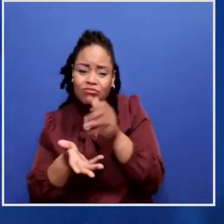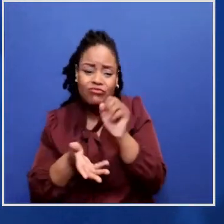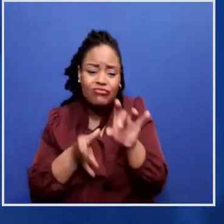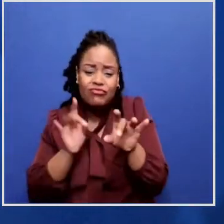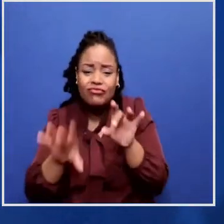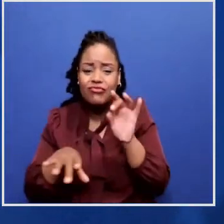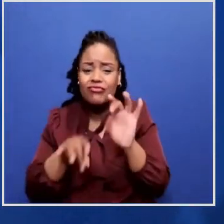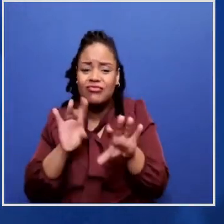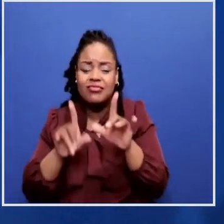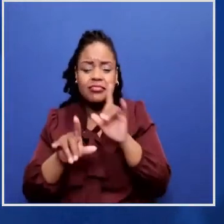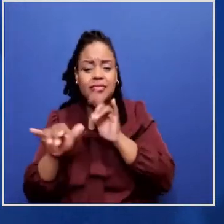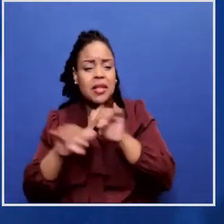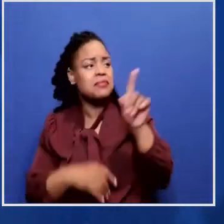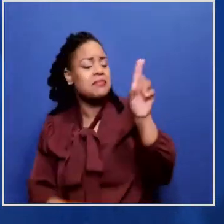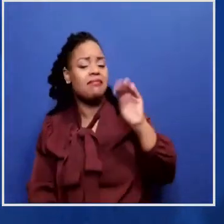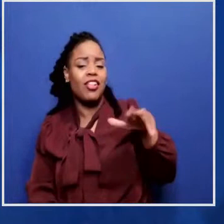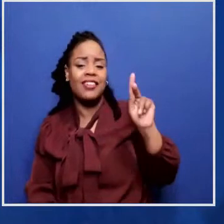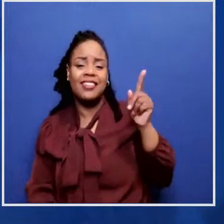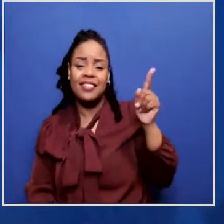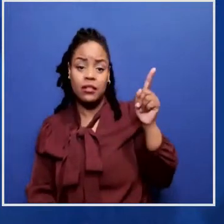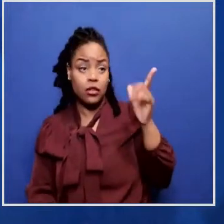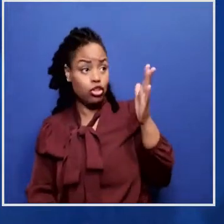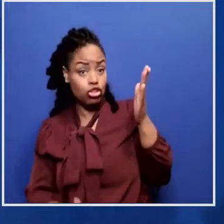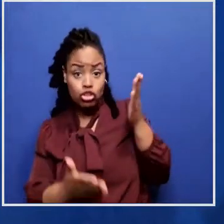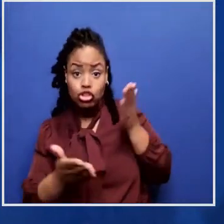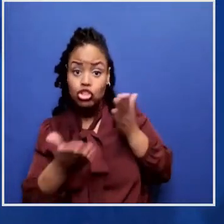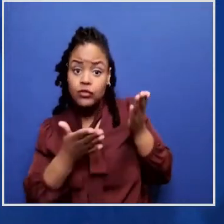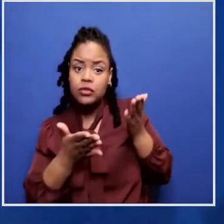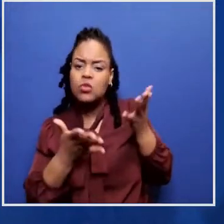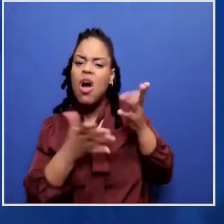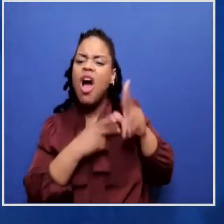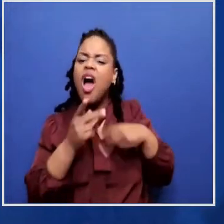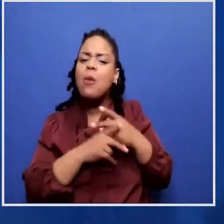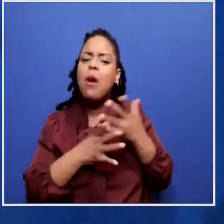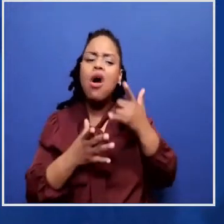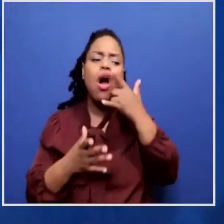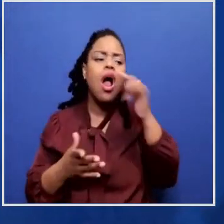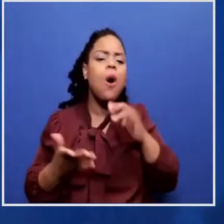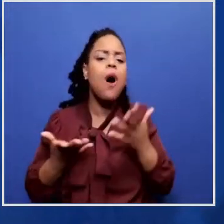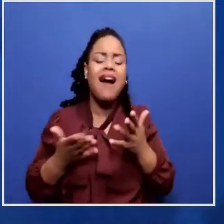FINALLY, HE EMPHASIZED THE IMPORTANCE OF SERVING OTHERS. SOMETHING I HAVE BEEN TRYING TO TEACH MY TWO GIRLS, AGES 6 AND 2, FOR THEIR ENTIRE LIVES.